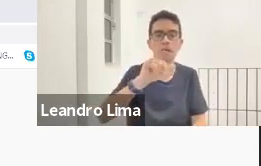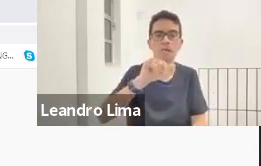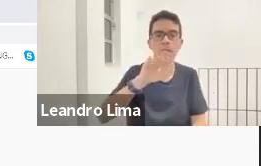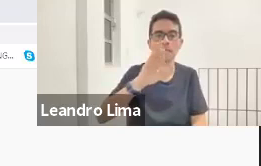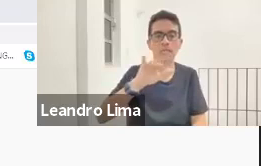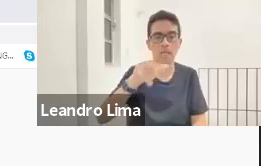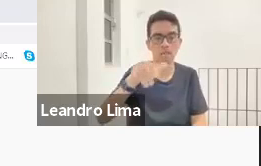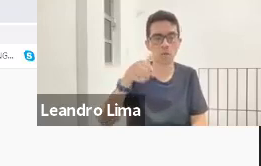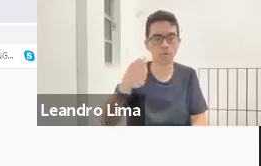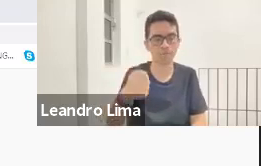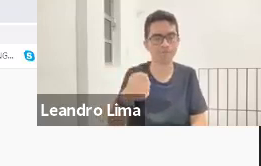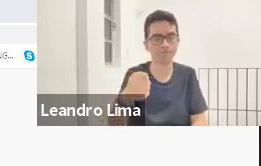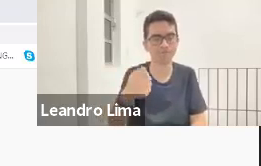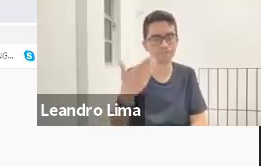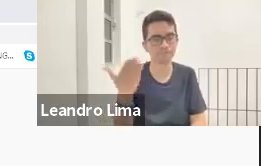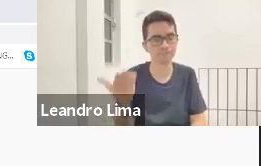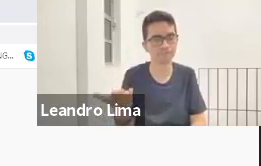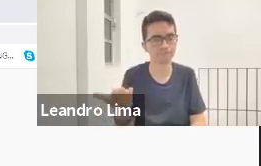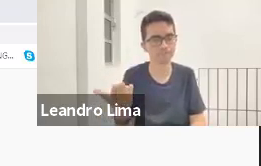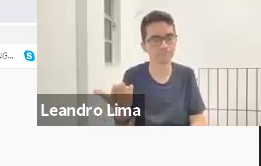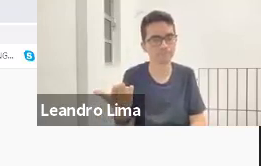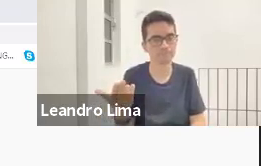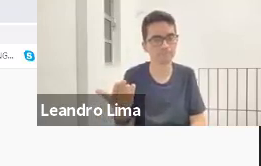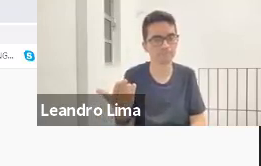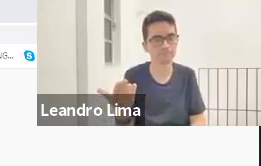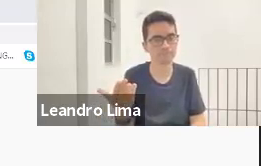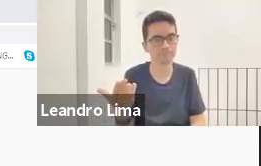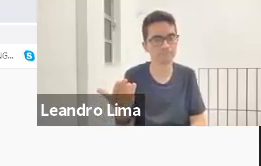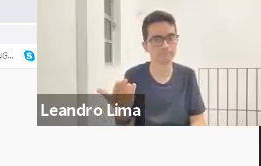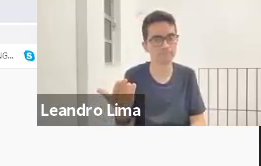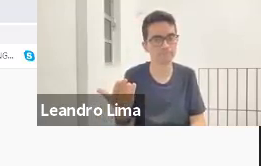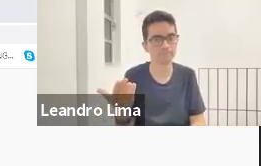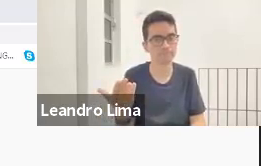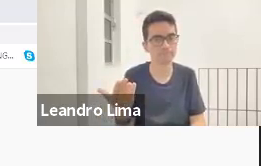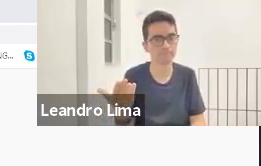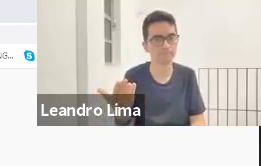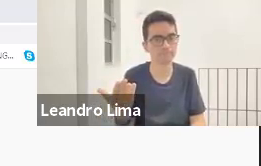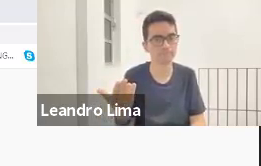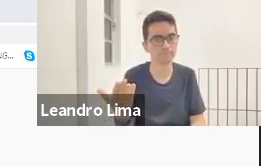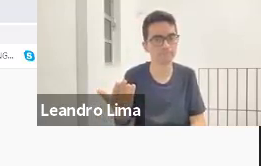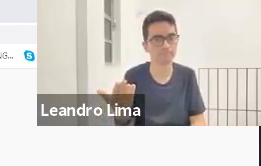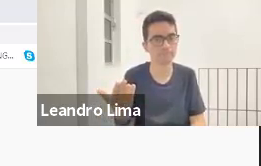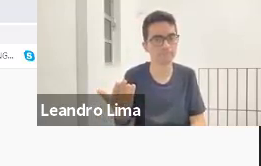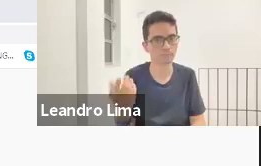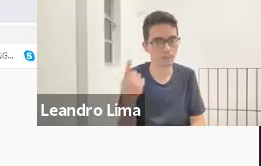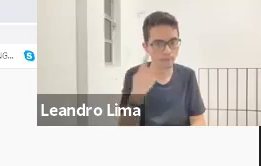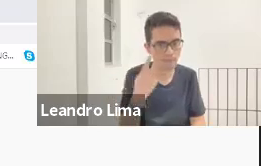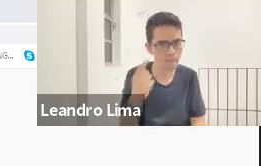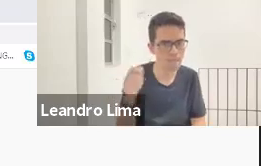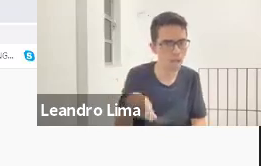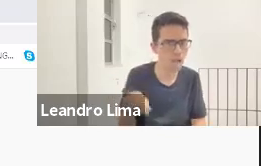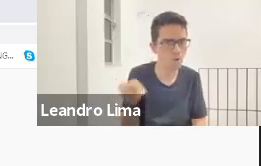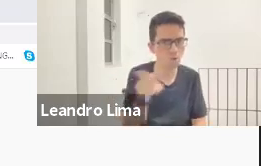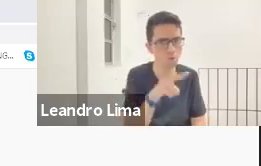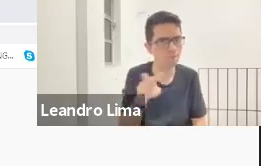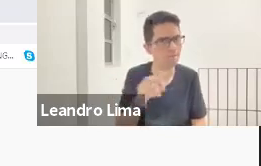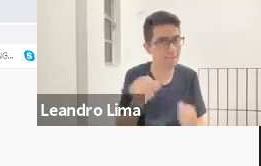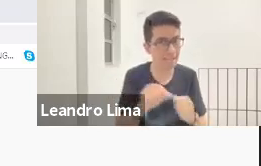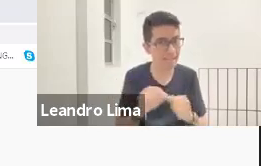are two diametrically opposed ways of thinking about literature getting the right answer and having a, like a, like a free reader response. And can you do both. I do I doubt it but teachers are in